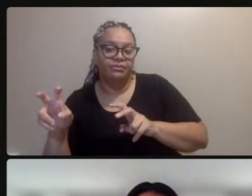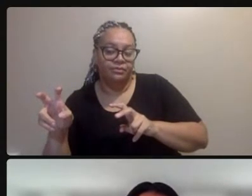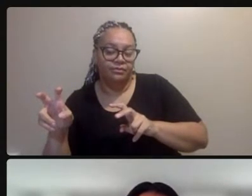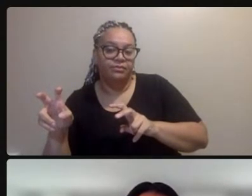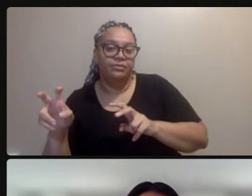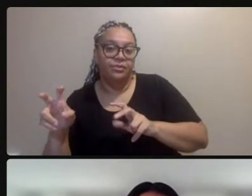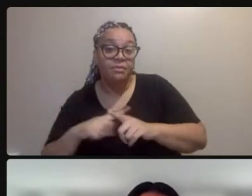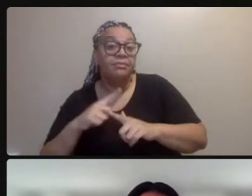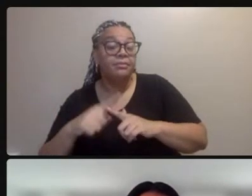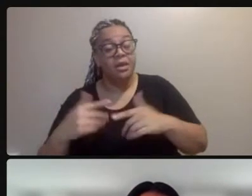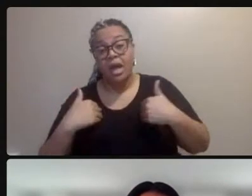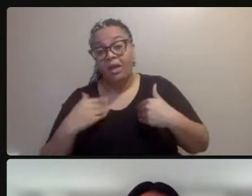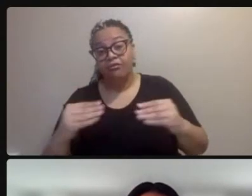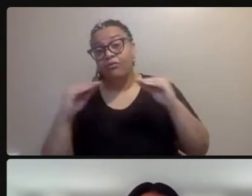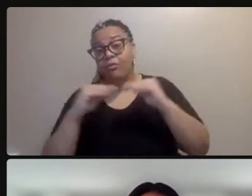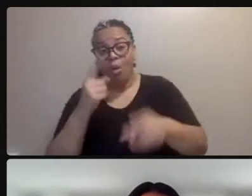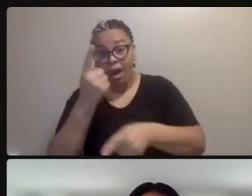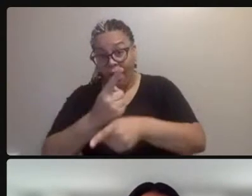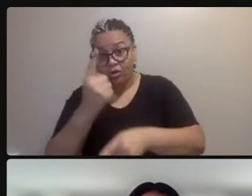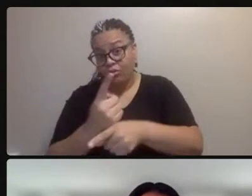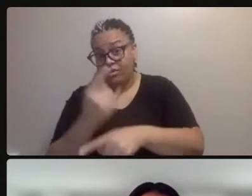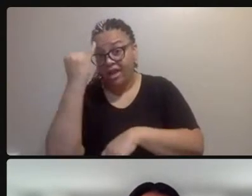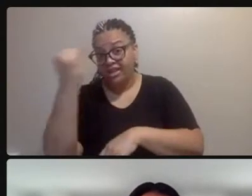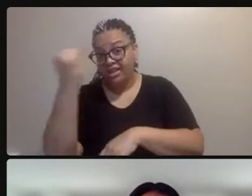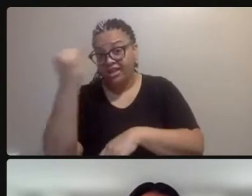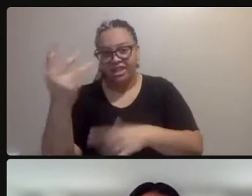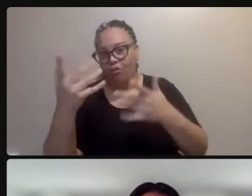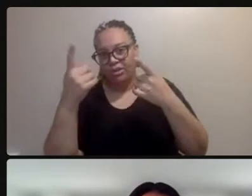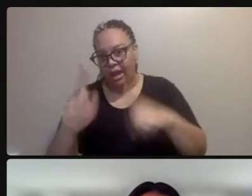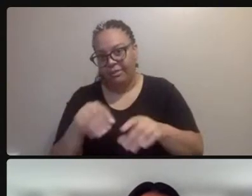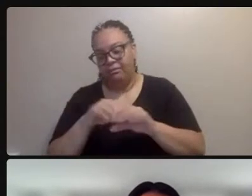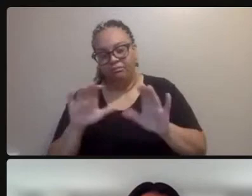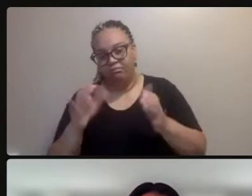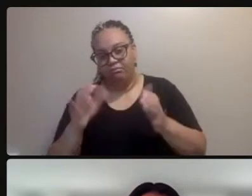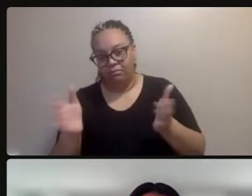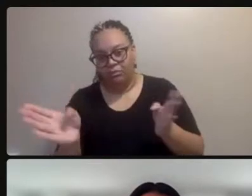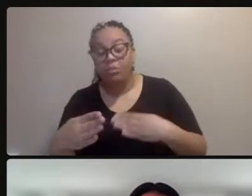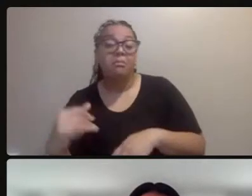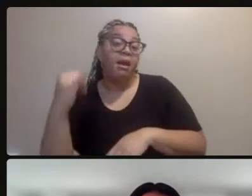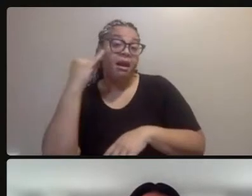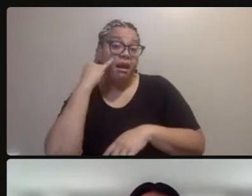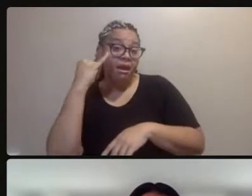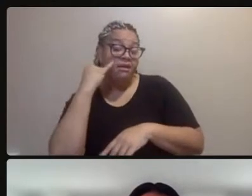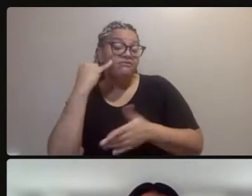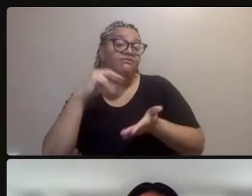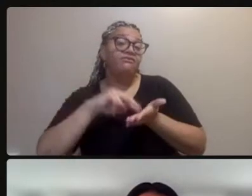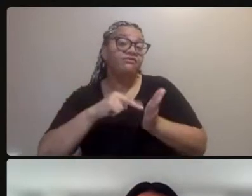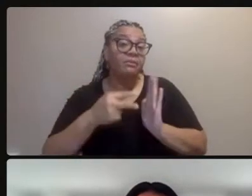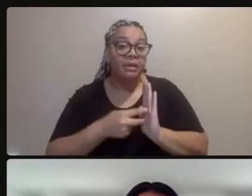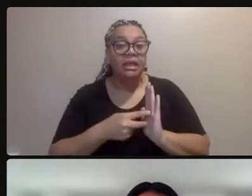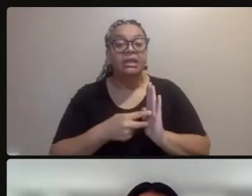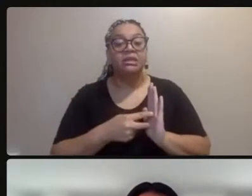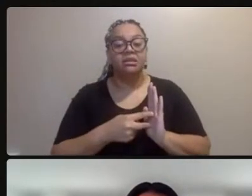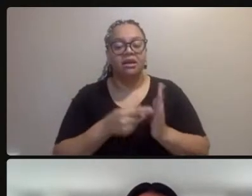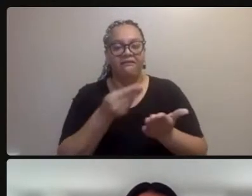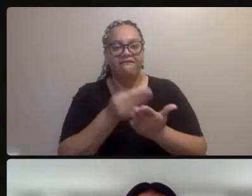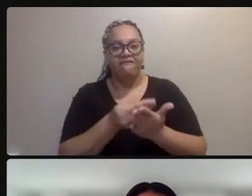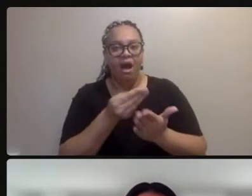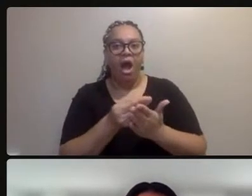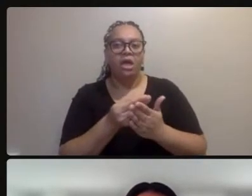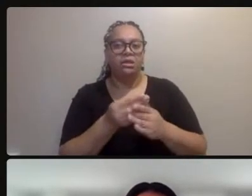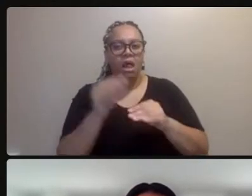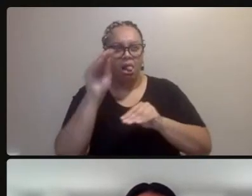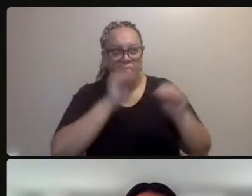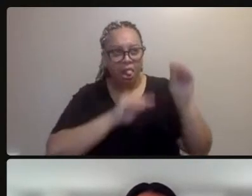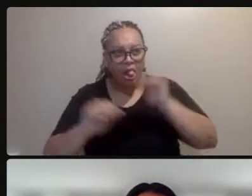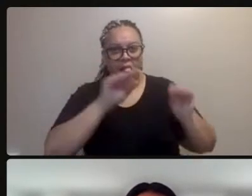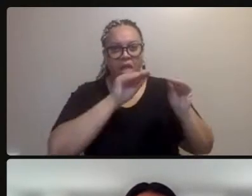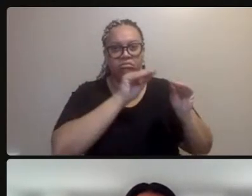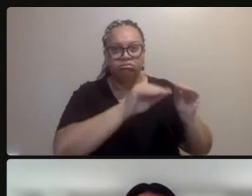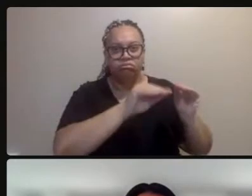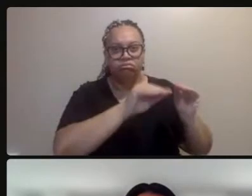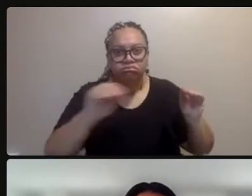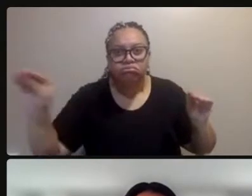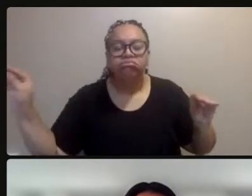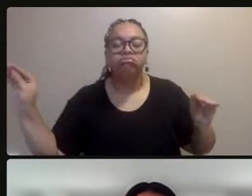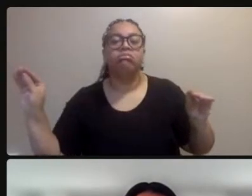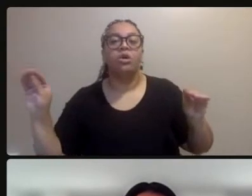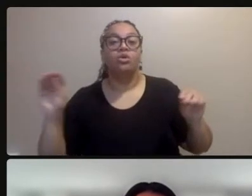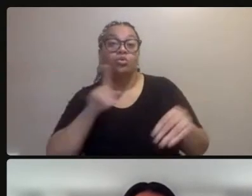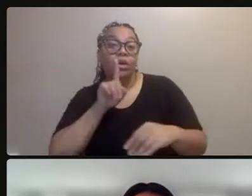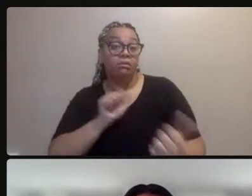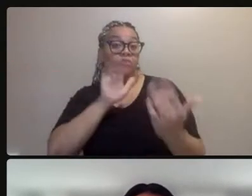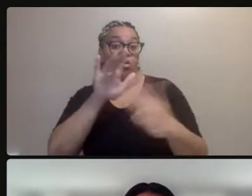WE WOULD HAVE A MORE ACCURATE